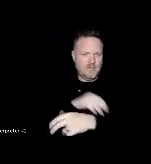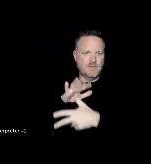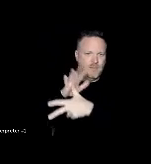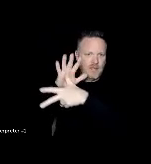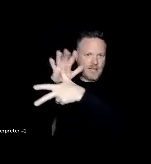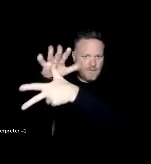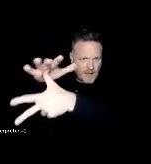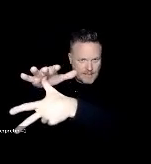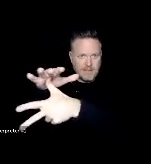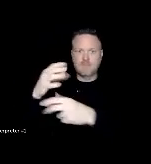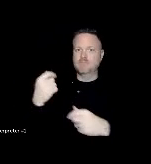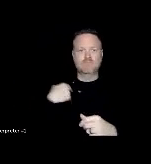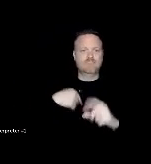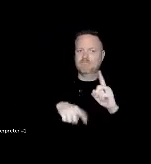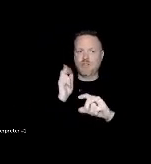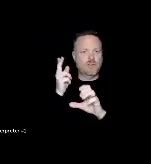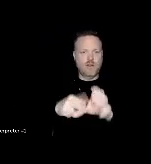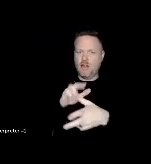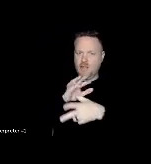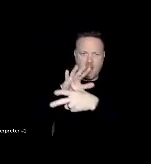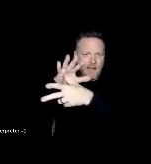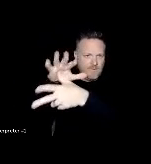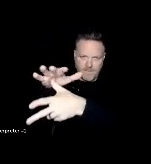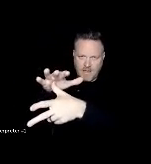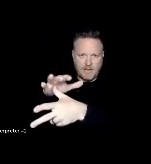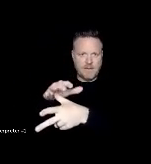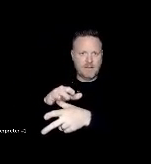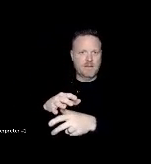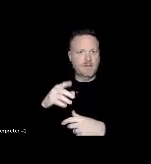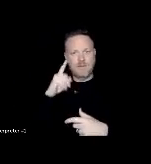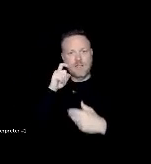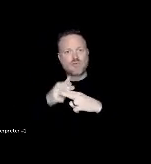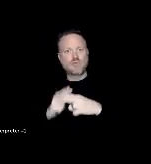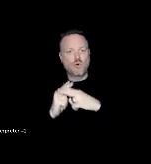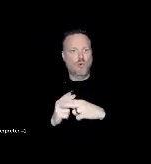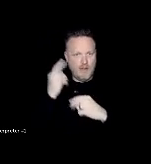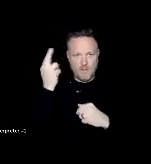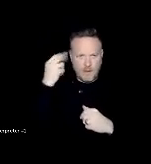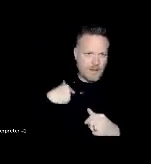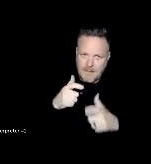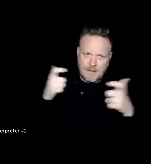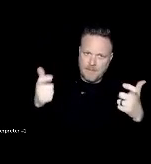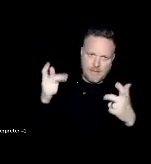cannot get on the life flight for weight purposes. I'm not a big person, by the way, but whatever.